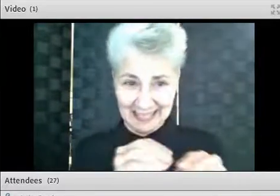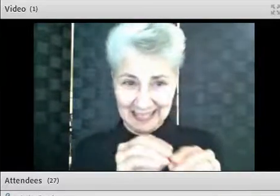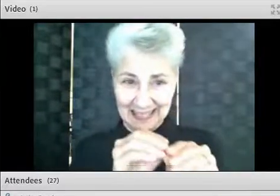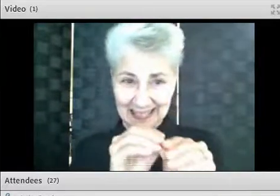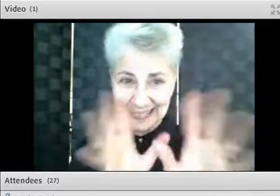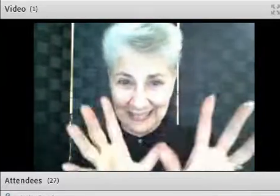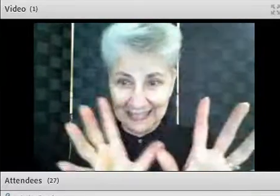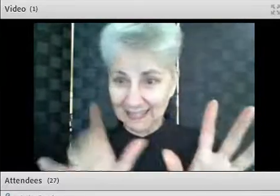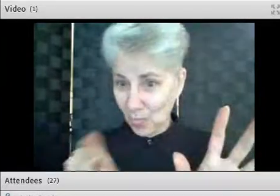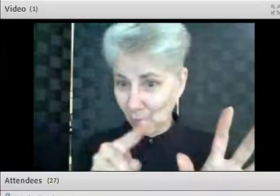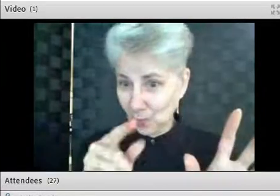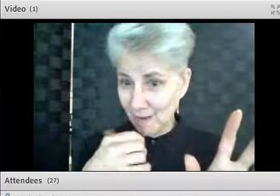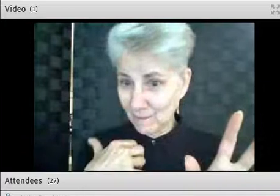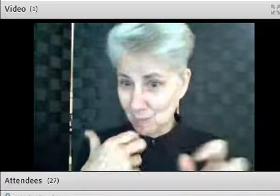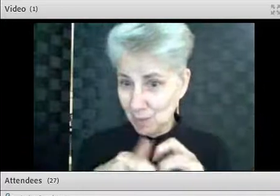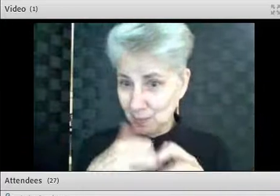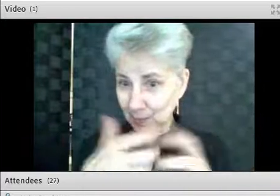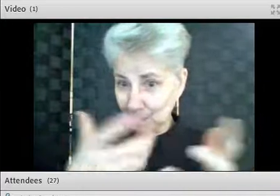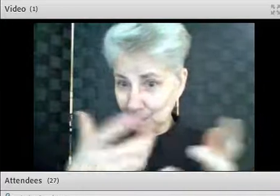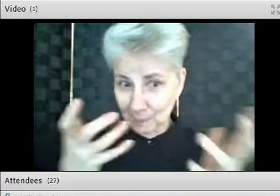I'm trying to see if anyone else had an issue.